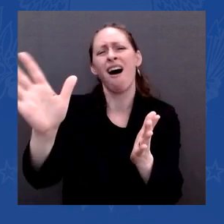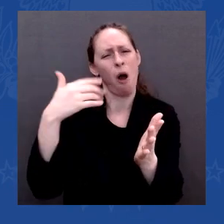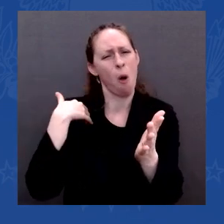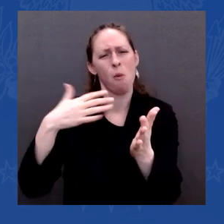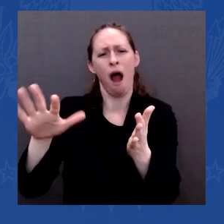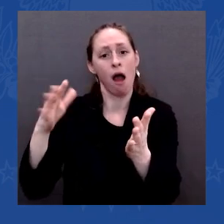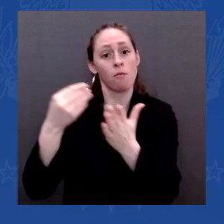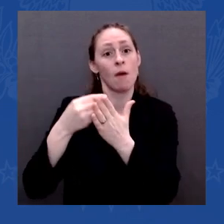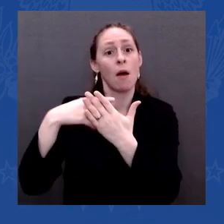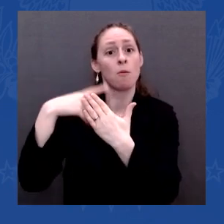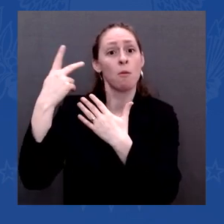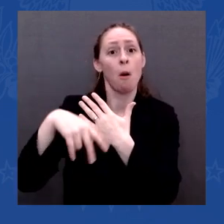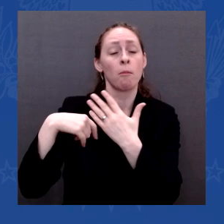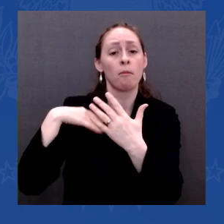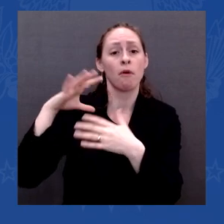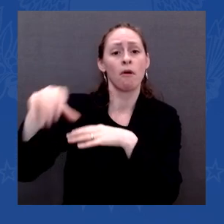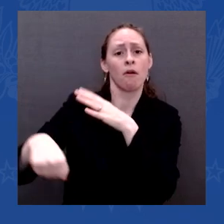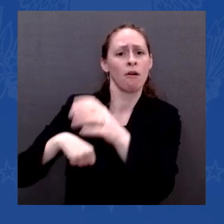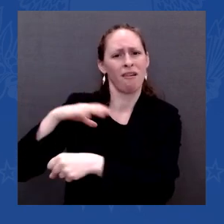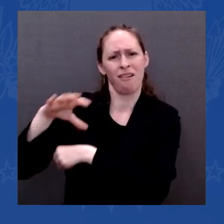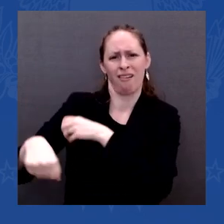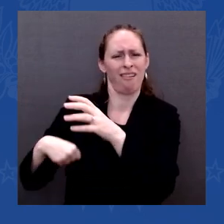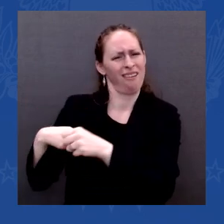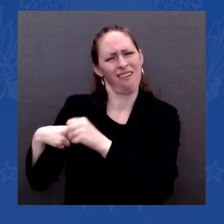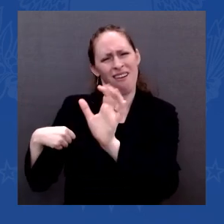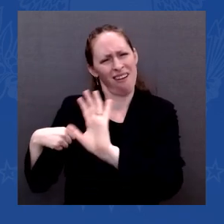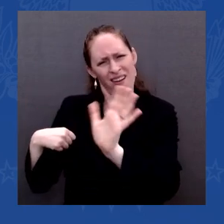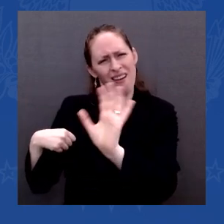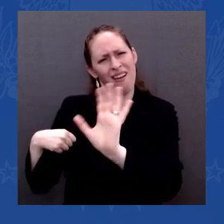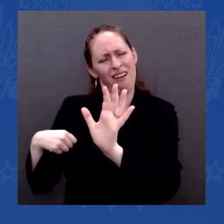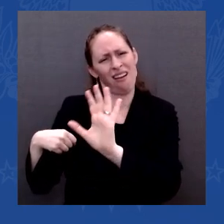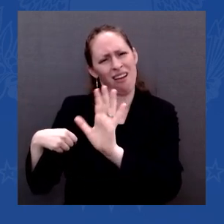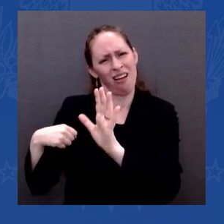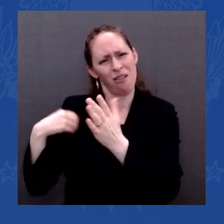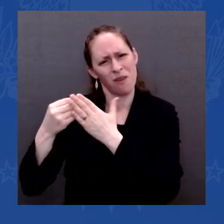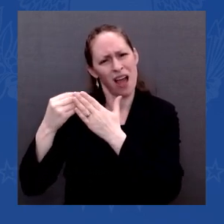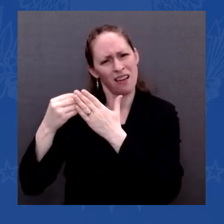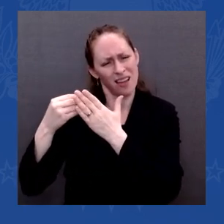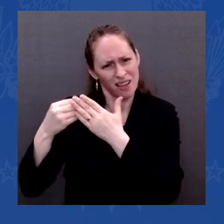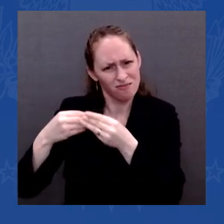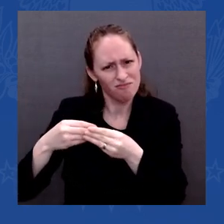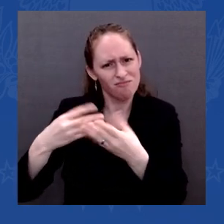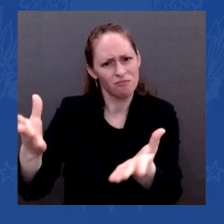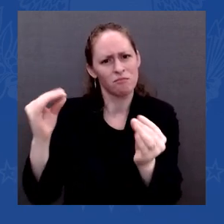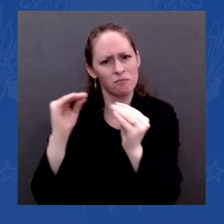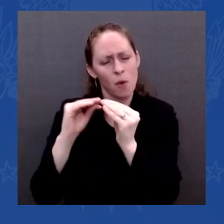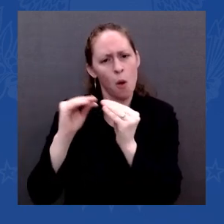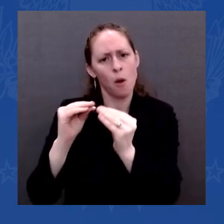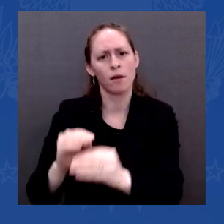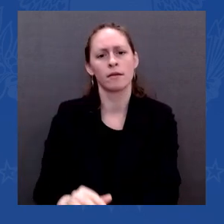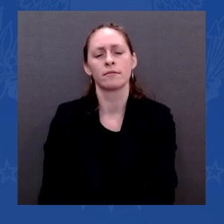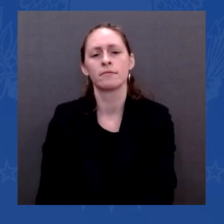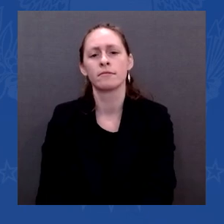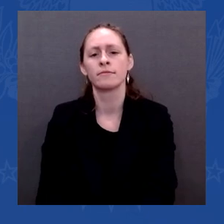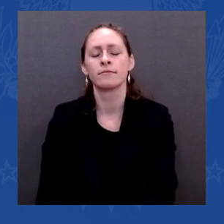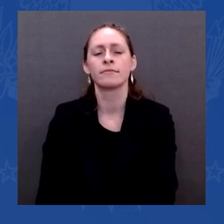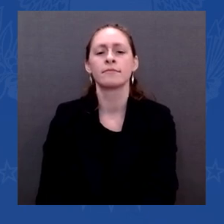Guess what? They need psychologists and soc- -- social workers.